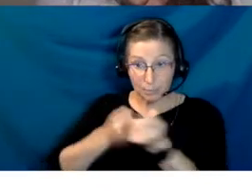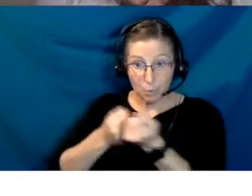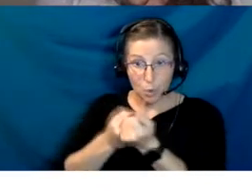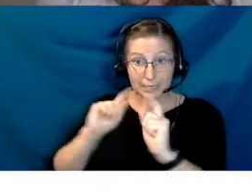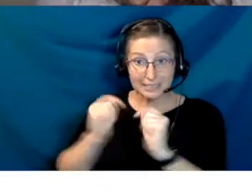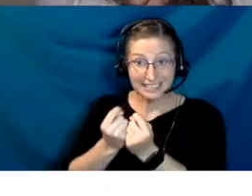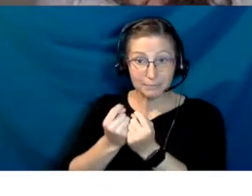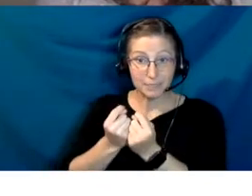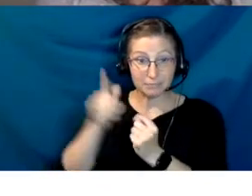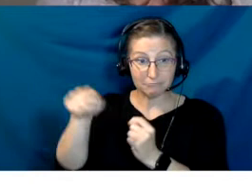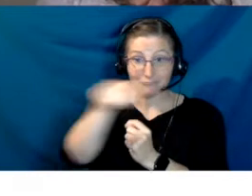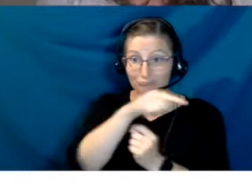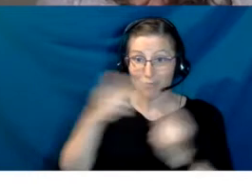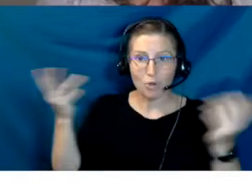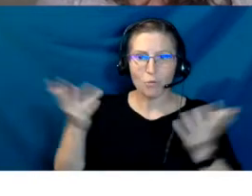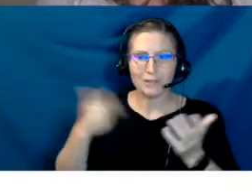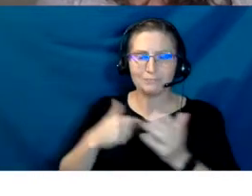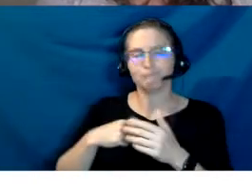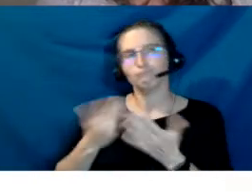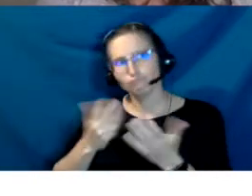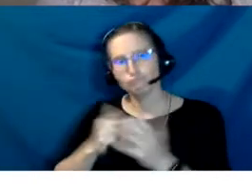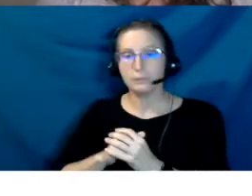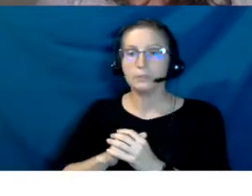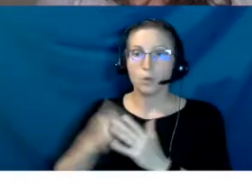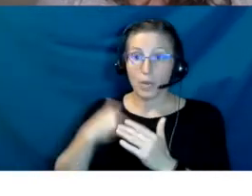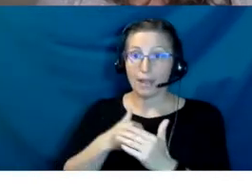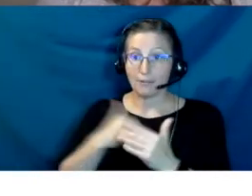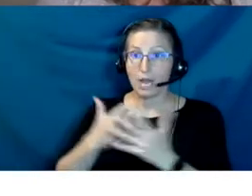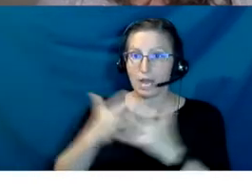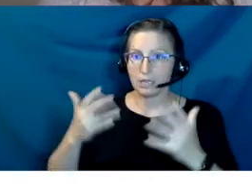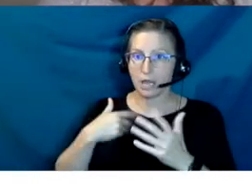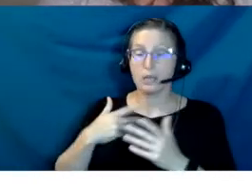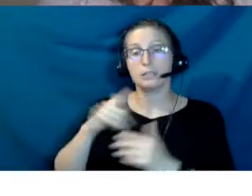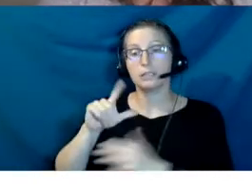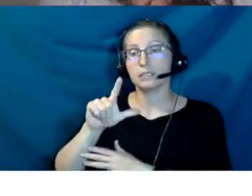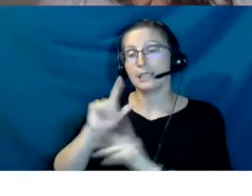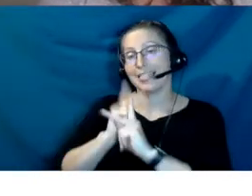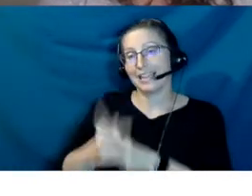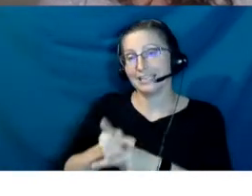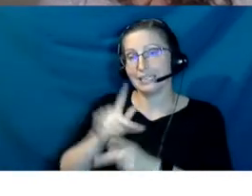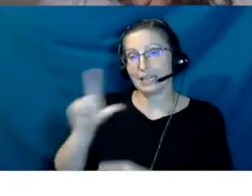And those items in that library are able to be checked out for a period of time to be